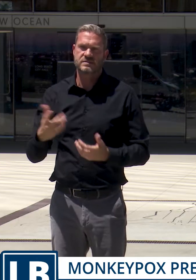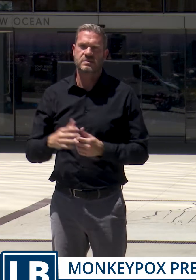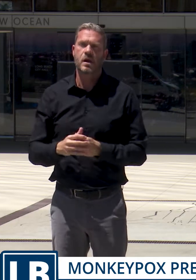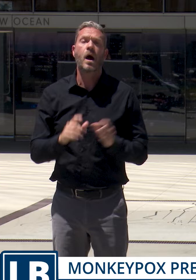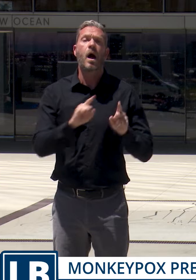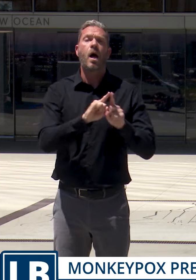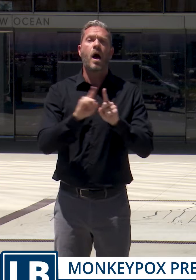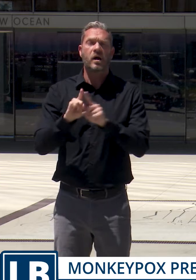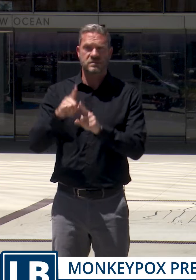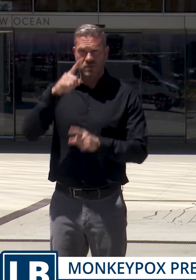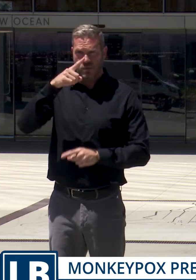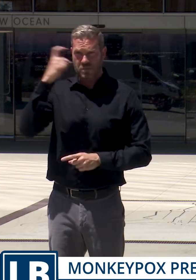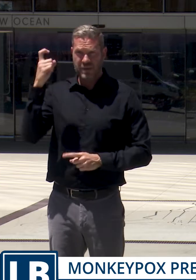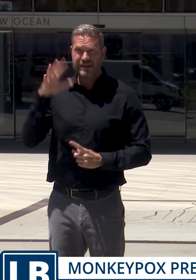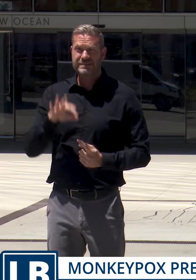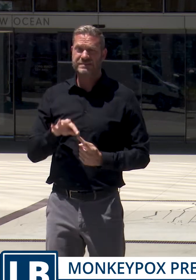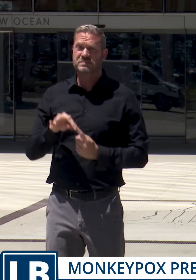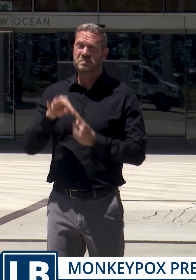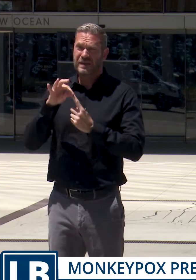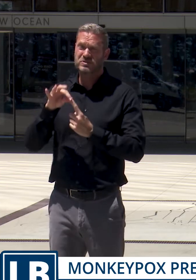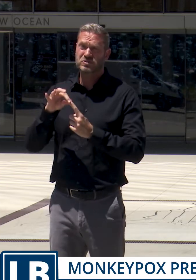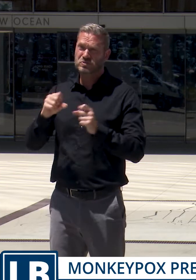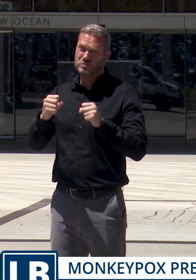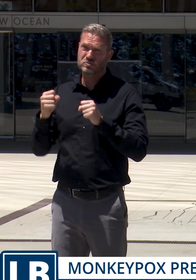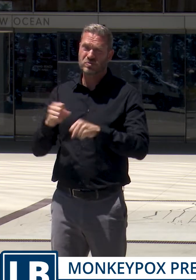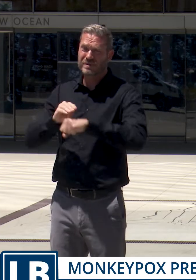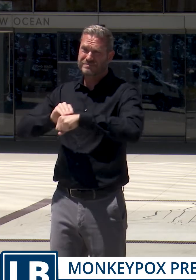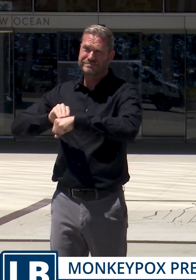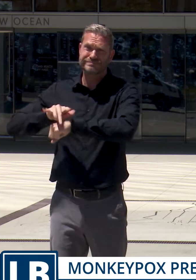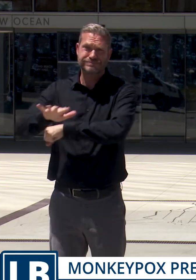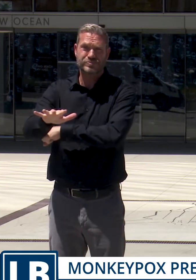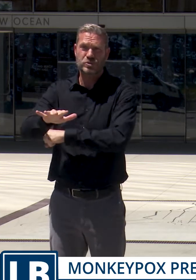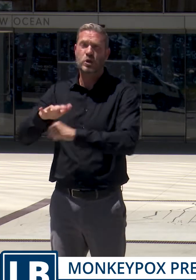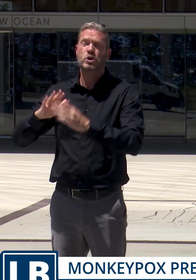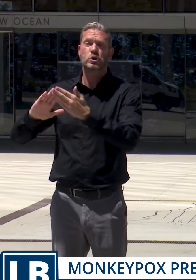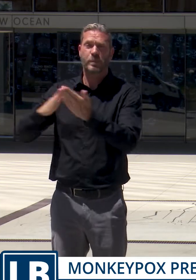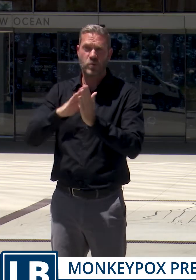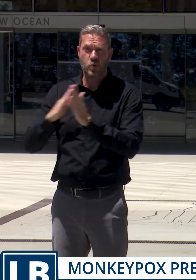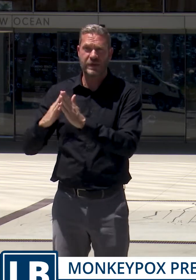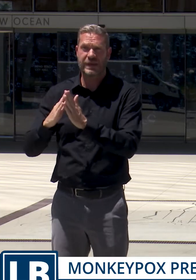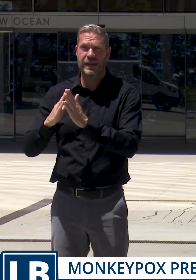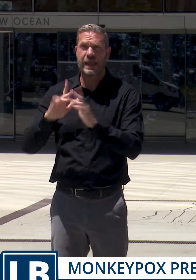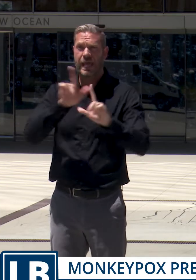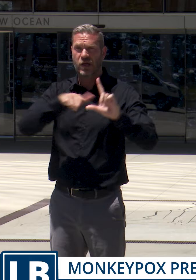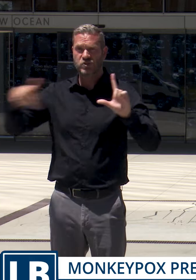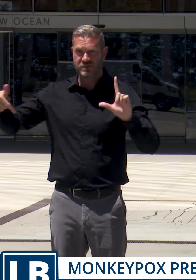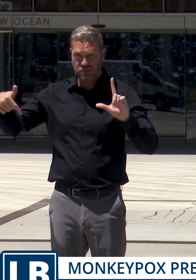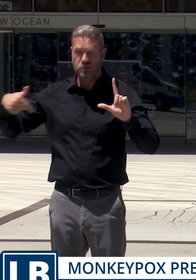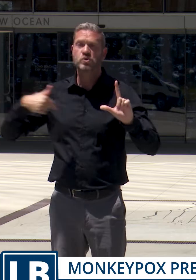impact to lgbtq plus communities particularly um uh gay men we have brought in providers including